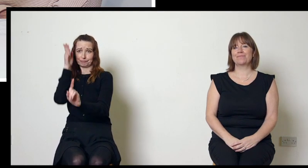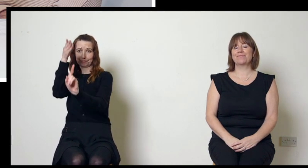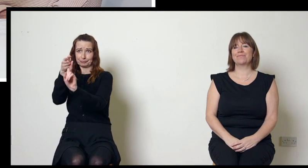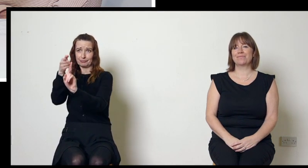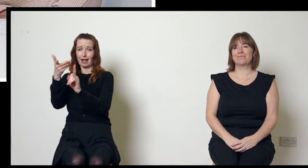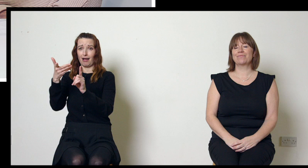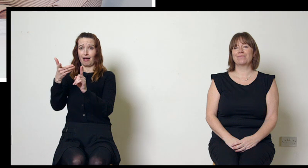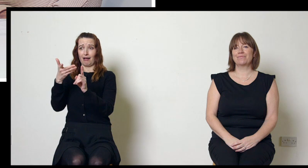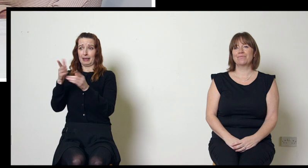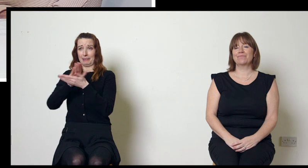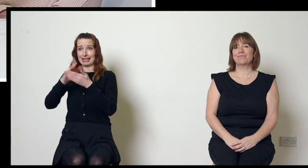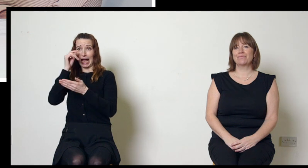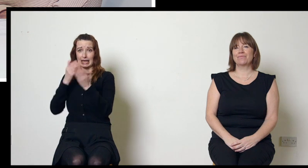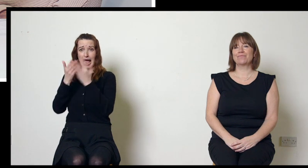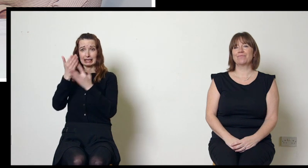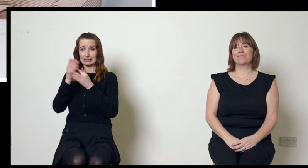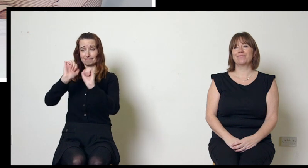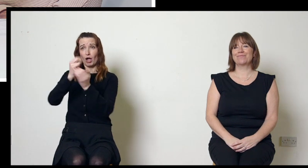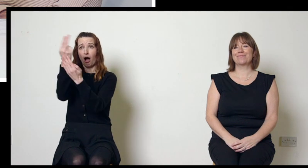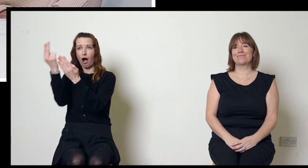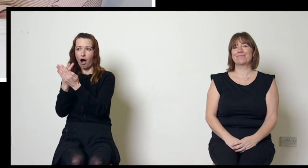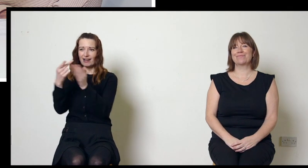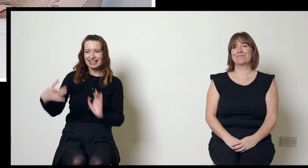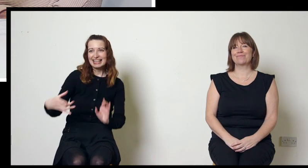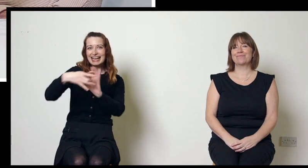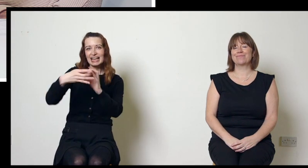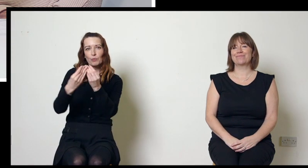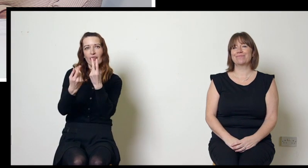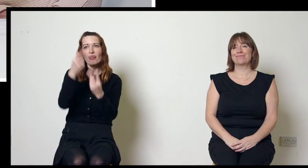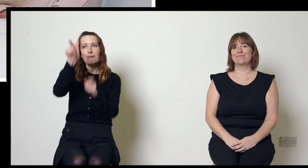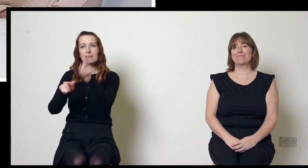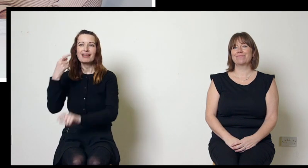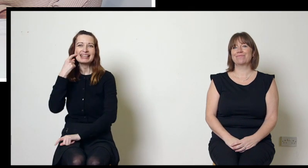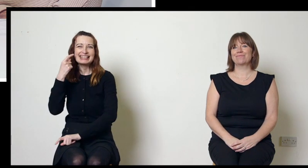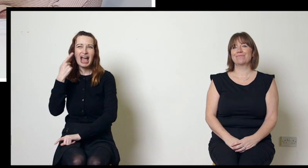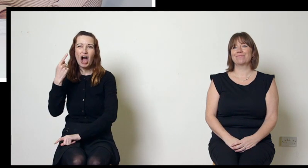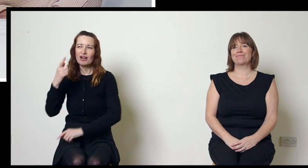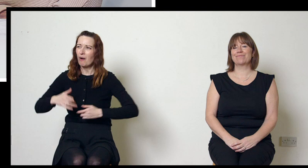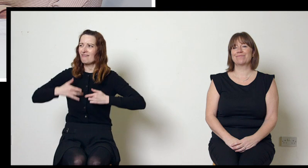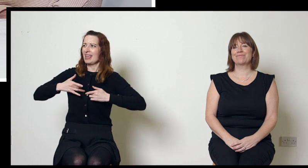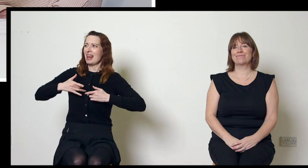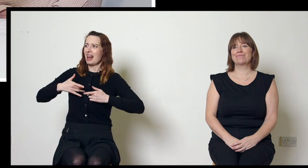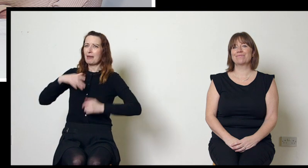or their art work quite quickly and then connect to people a lot easier. So I think, like you said, it's a benefit to everybody.